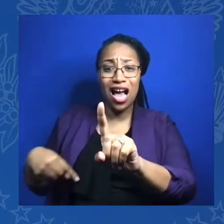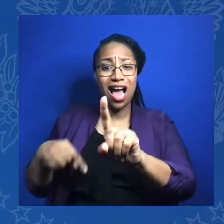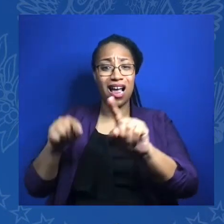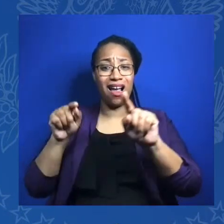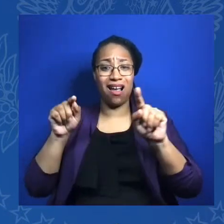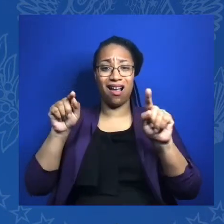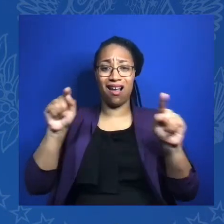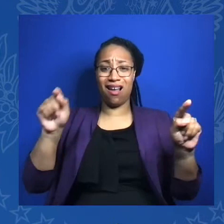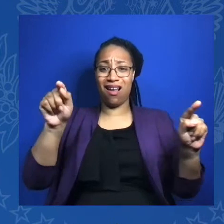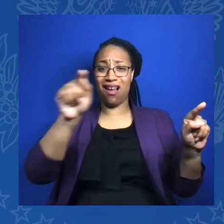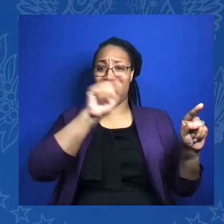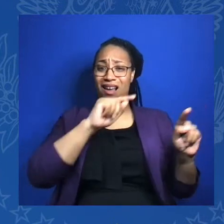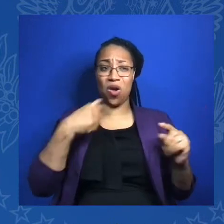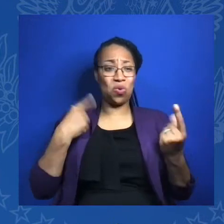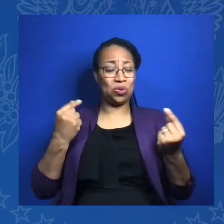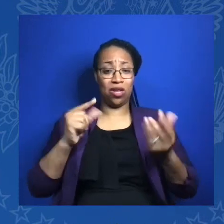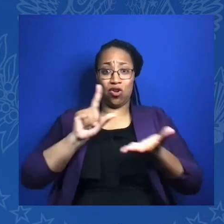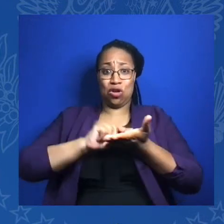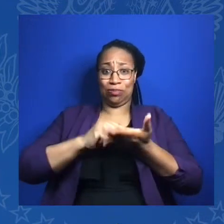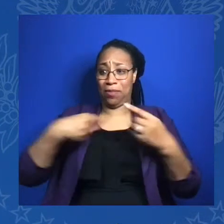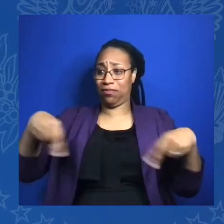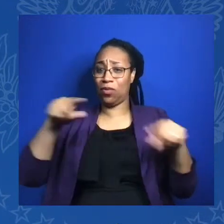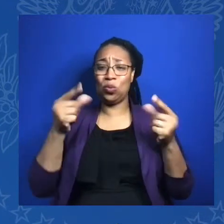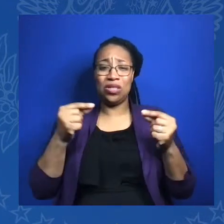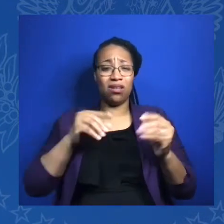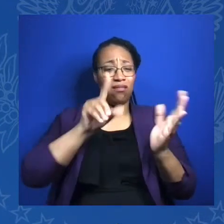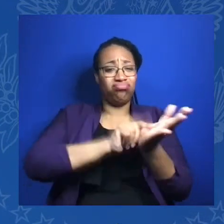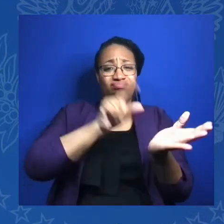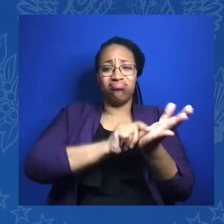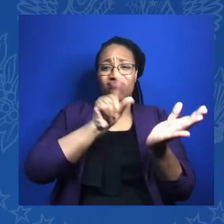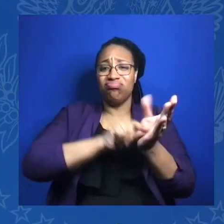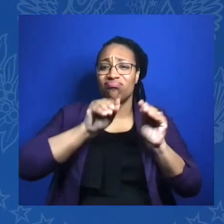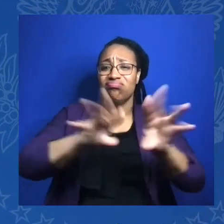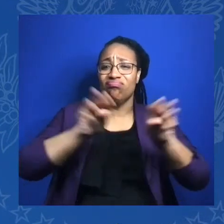their family looks at that empty chair at the kitchen table --